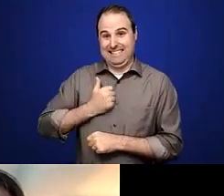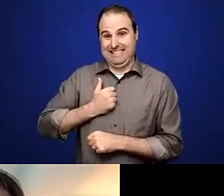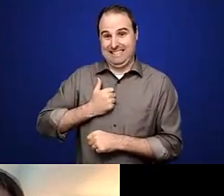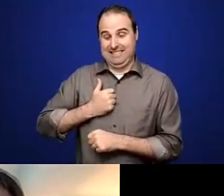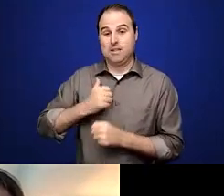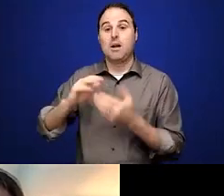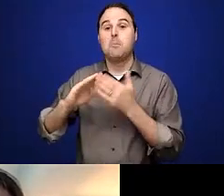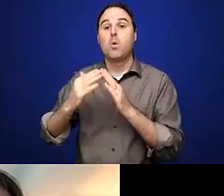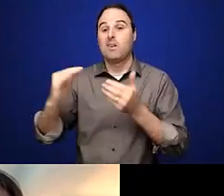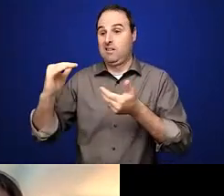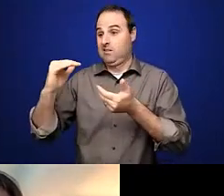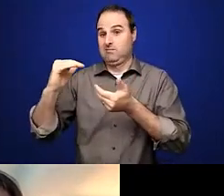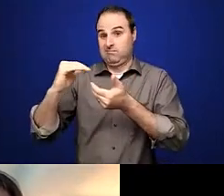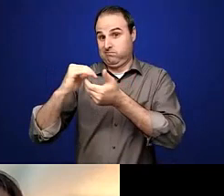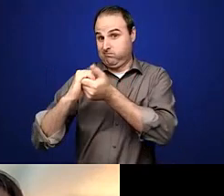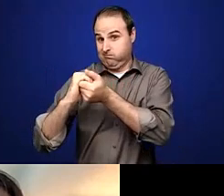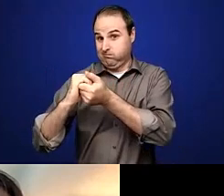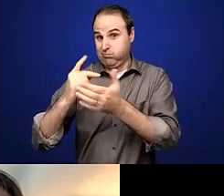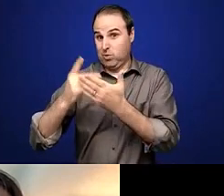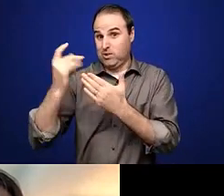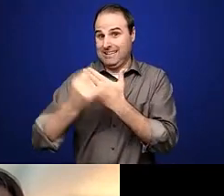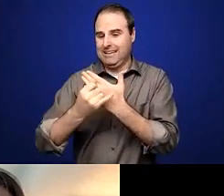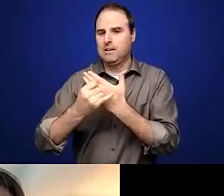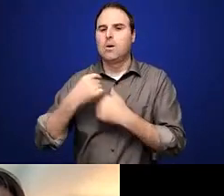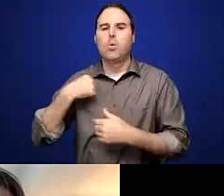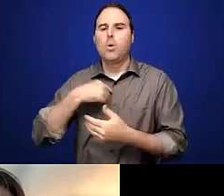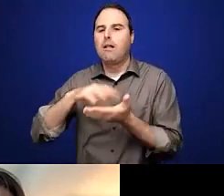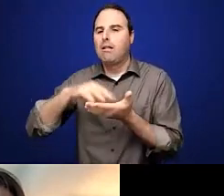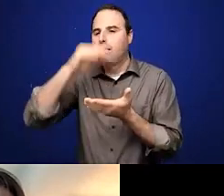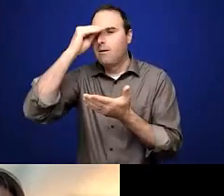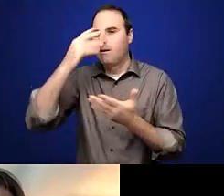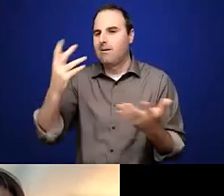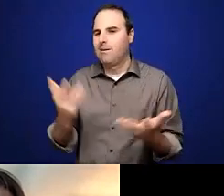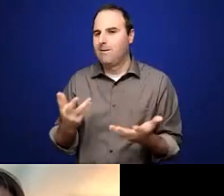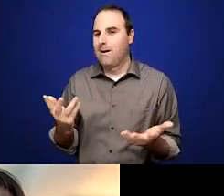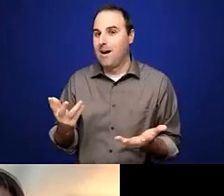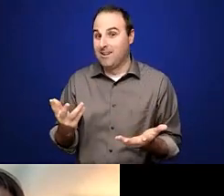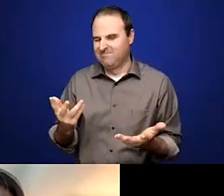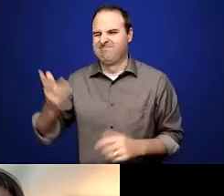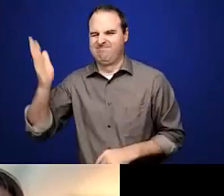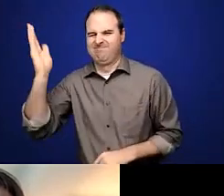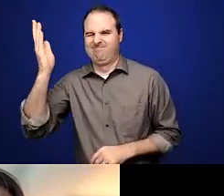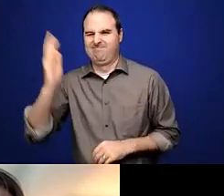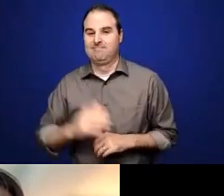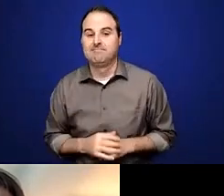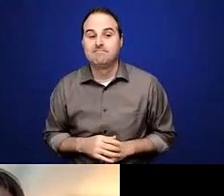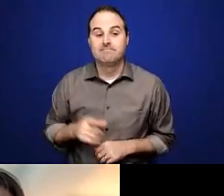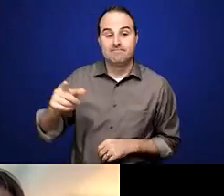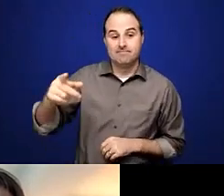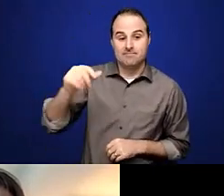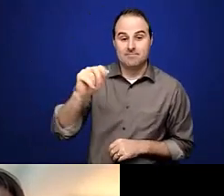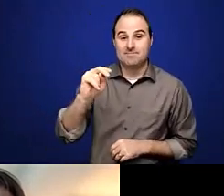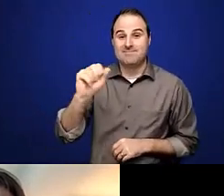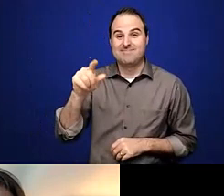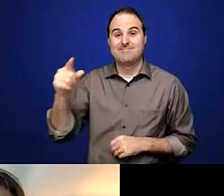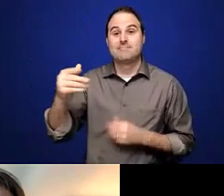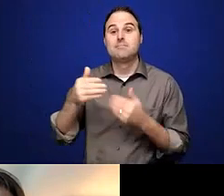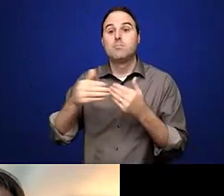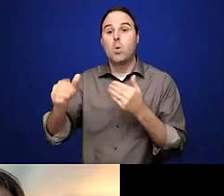As a quick bio, Ana currently works as a postdoctoral researcher in the Rehabilitation Science